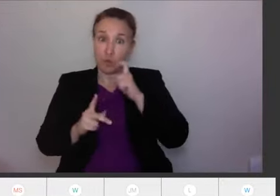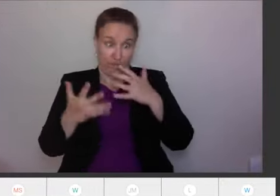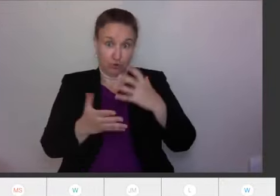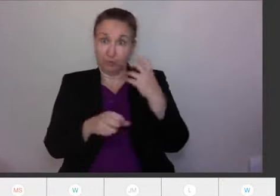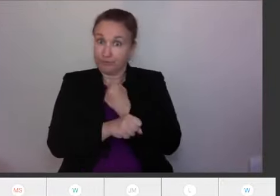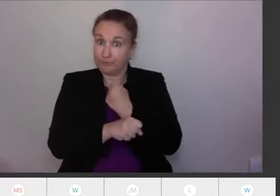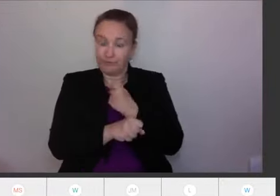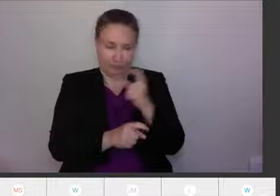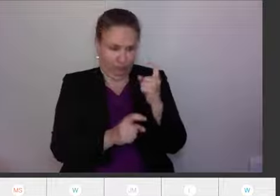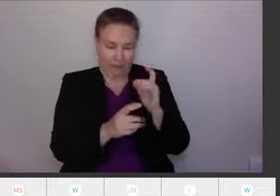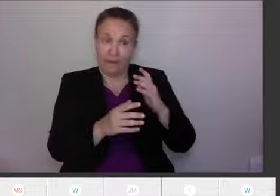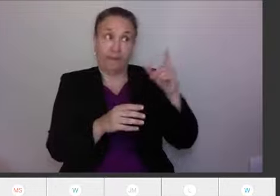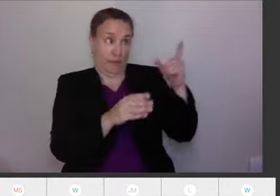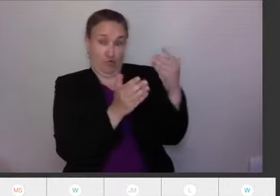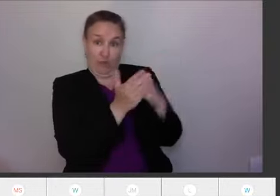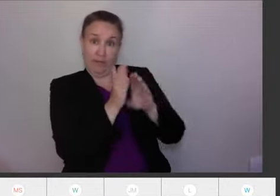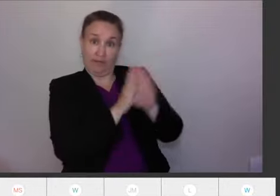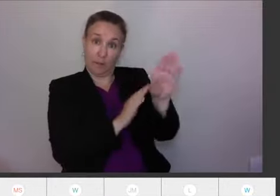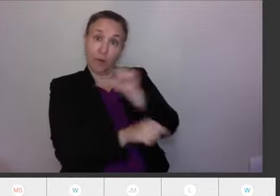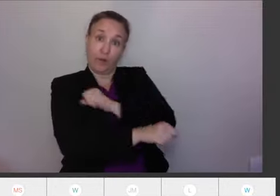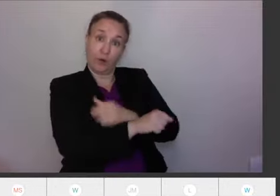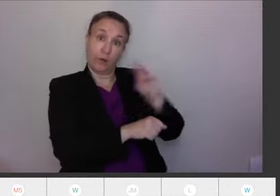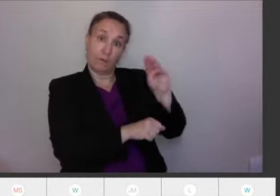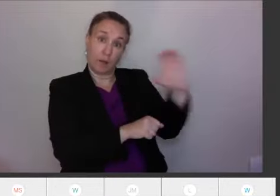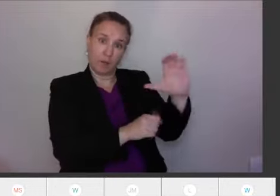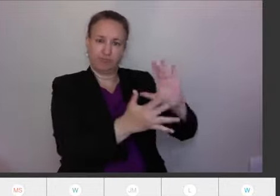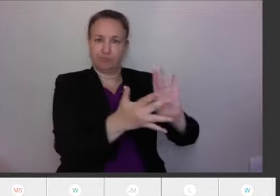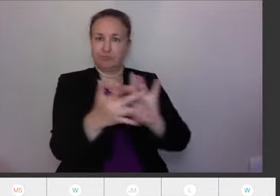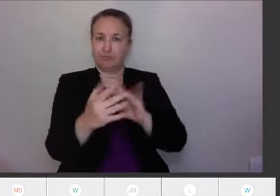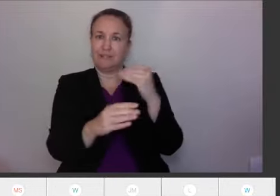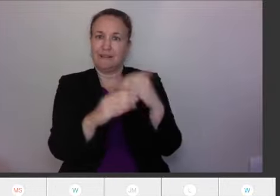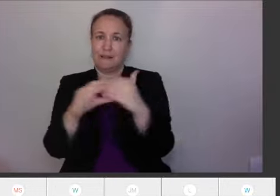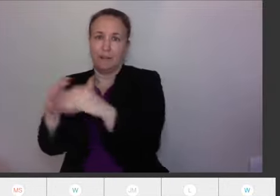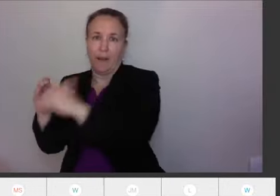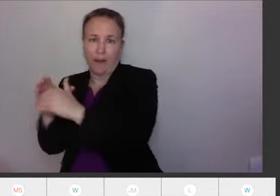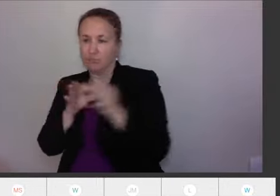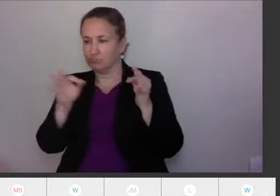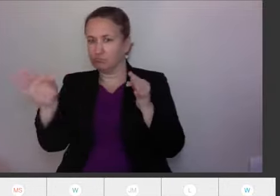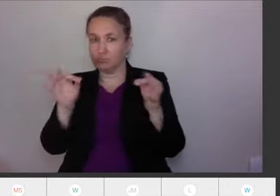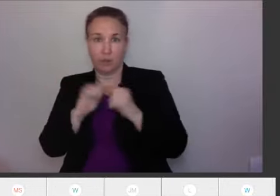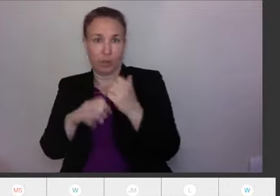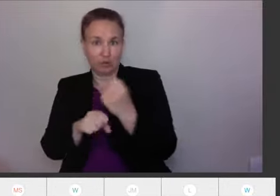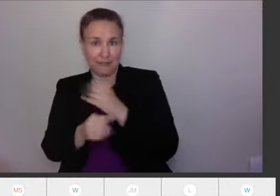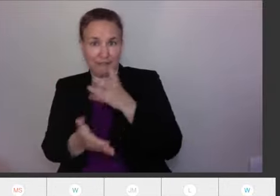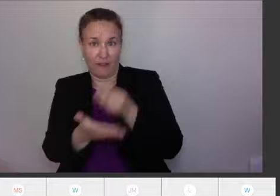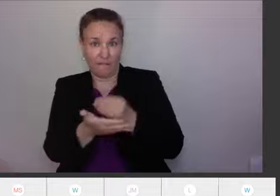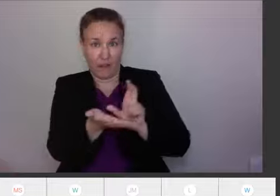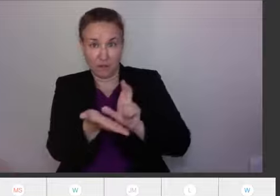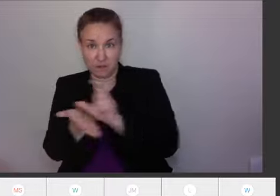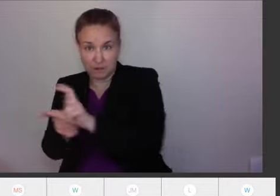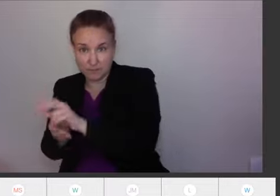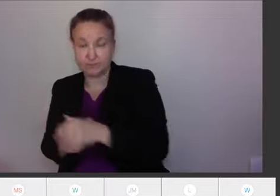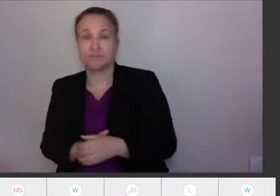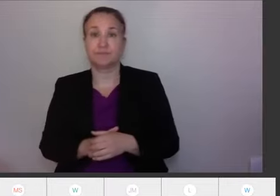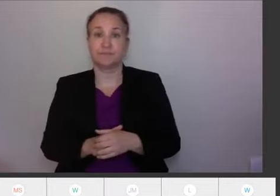by the redevelopment authority of montgomery county with grant contracting instructions a complete list of the awardees from